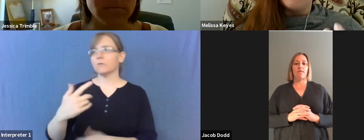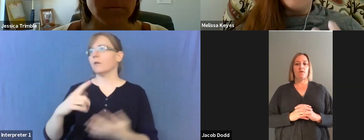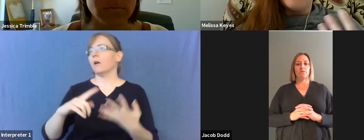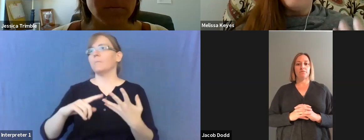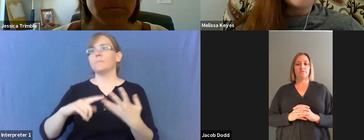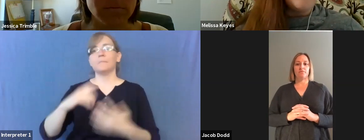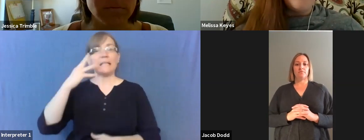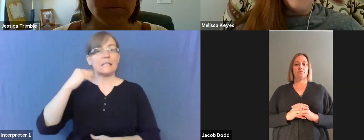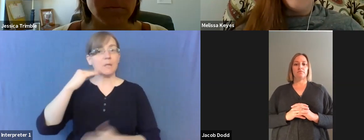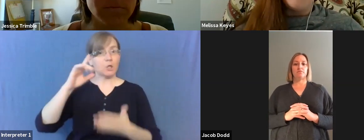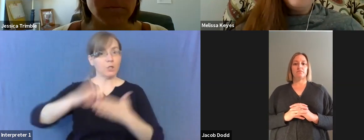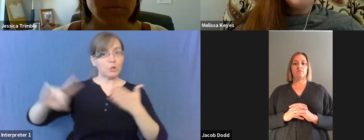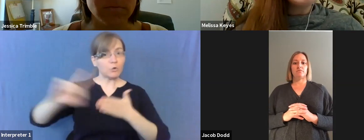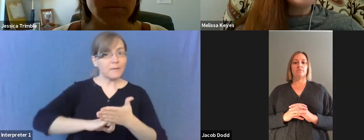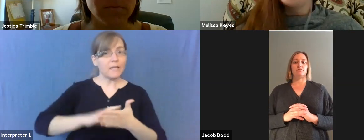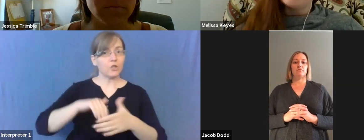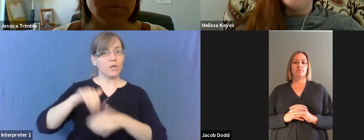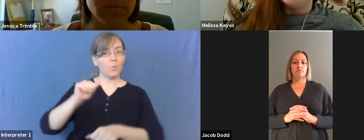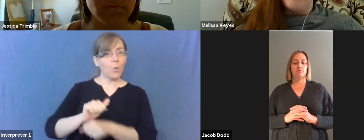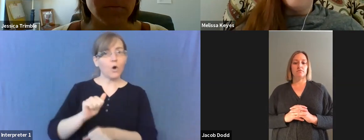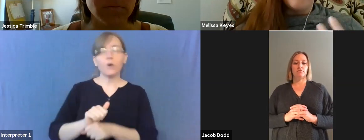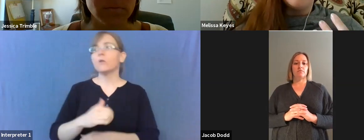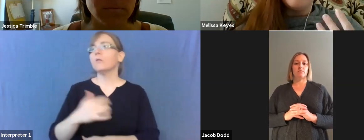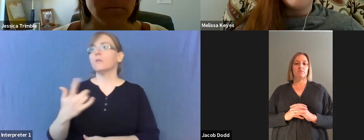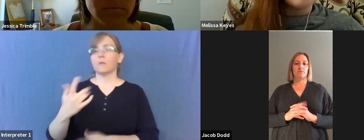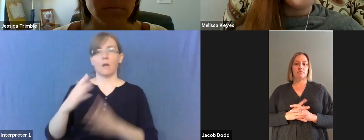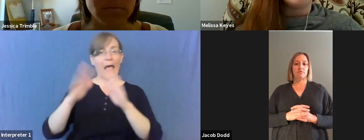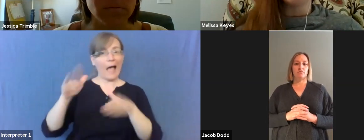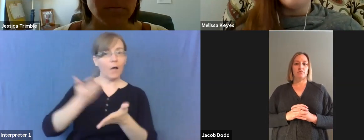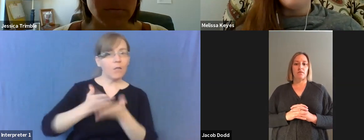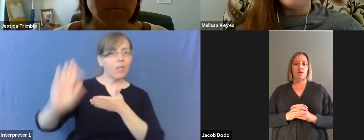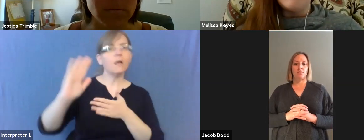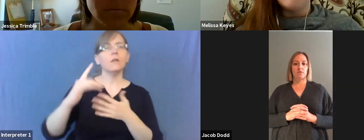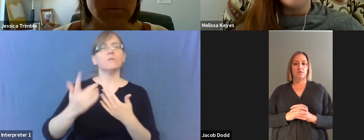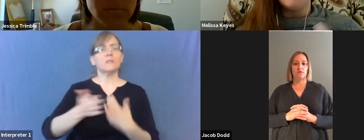or eviction issues, please make sure to give us a call because even though our physical office spaces closed,